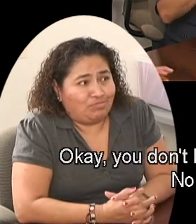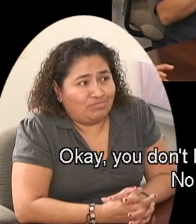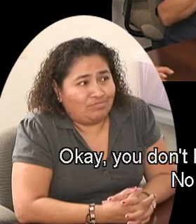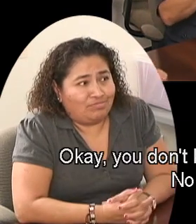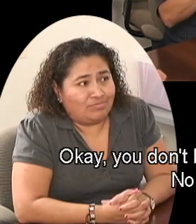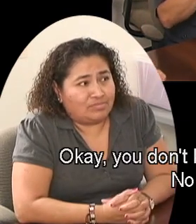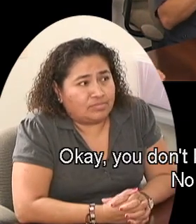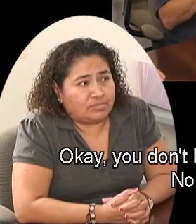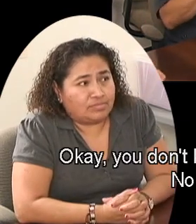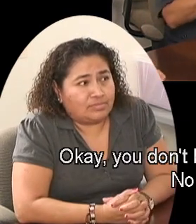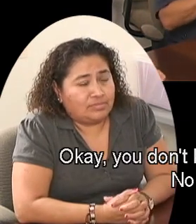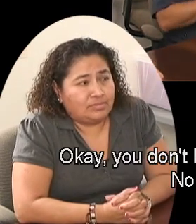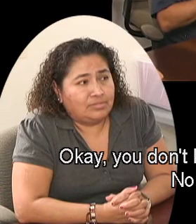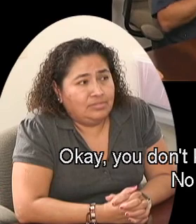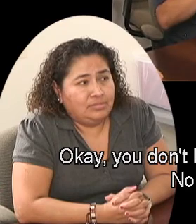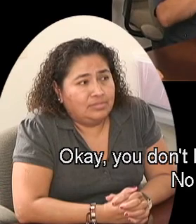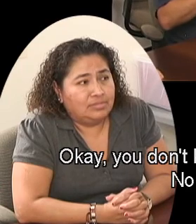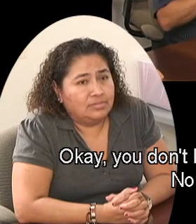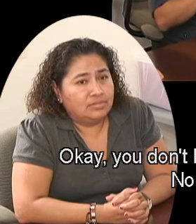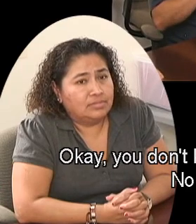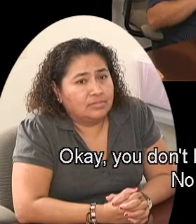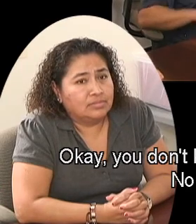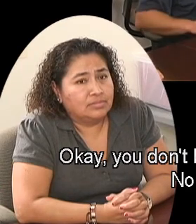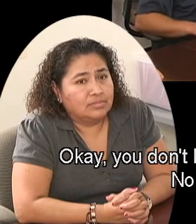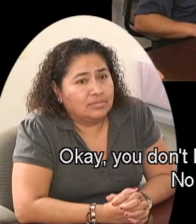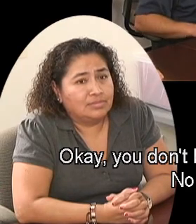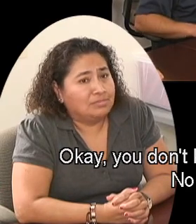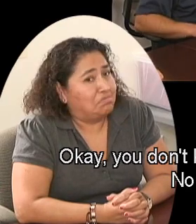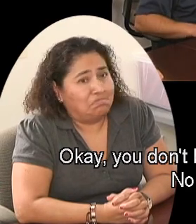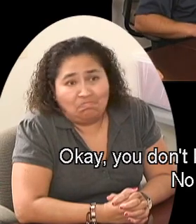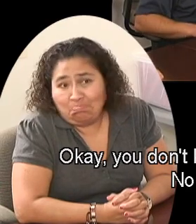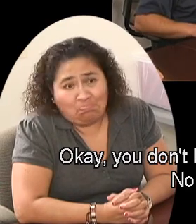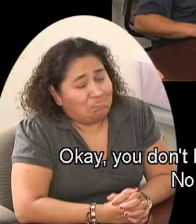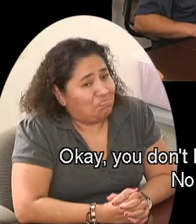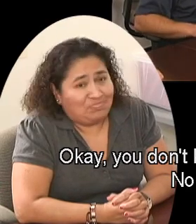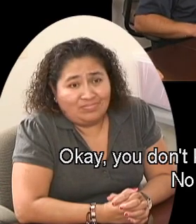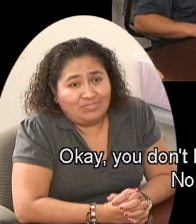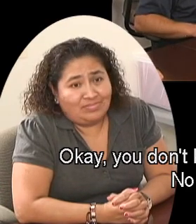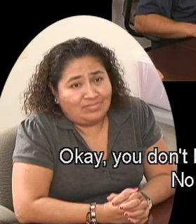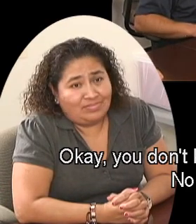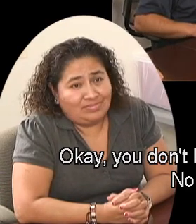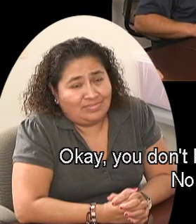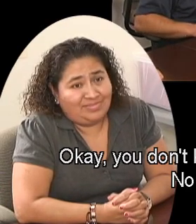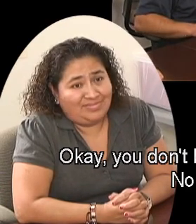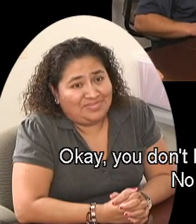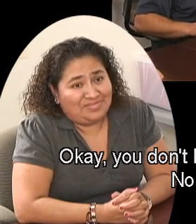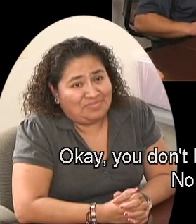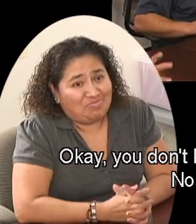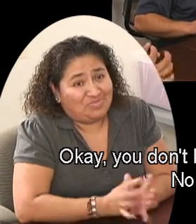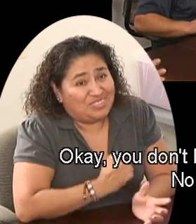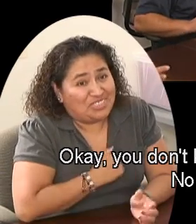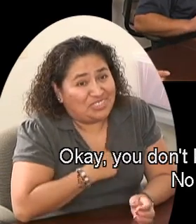Okay, you don't know? Okay, that's fine. No problem.